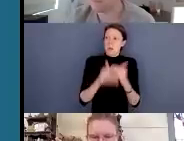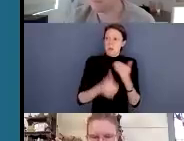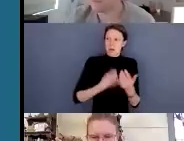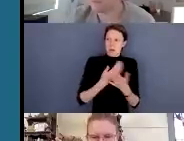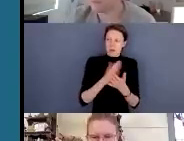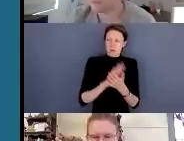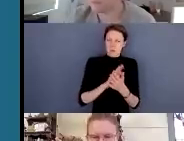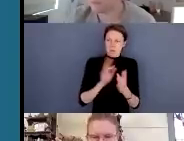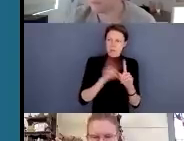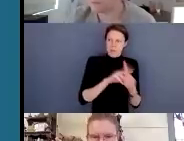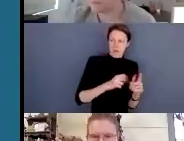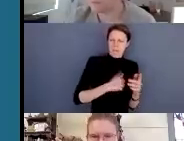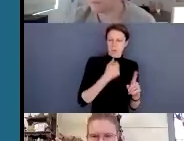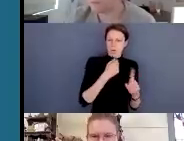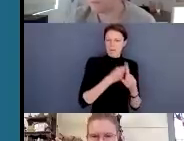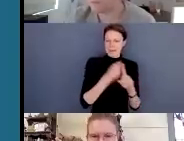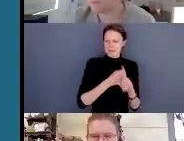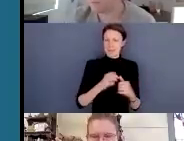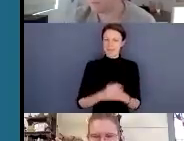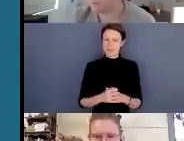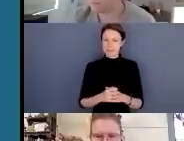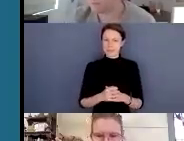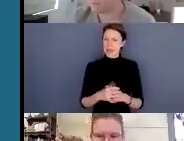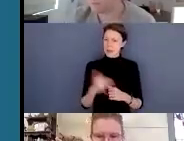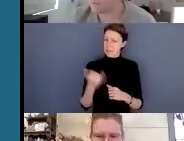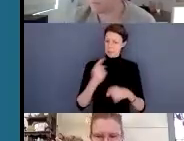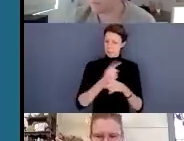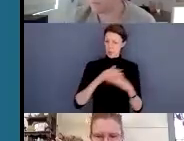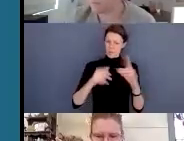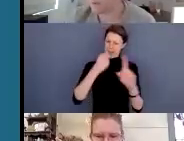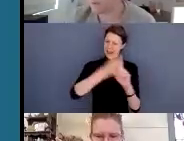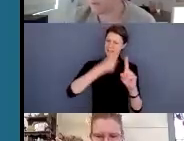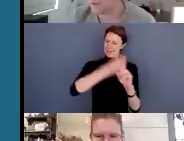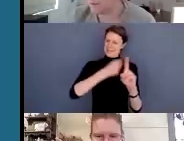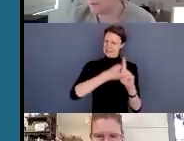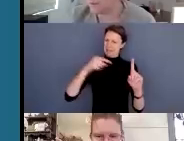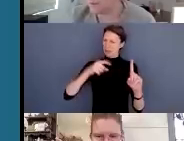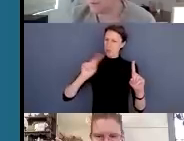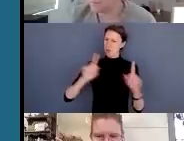maybe just a note on like what is advocacy. You know I'm taking us right back to basics here but,